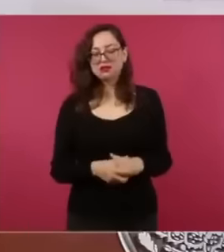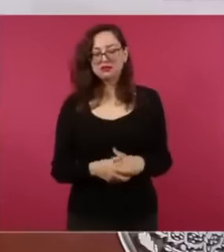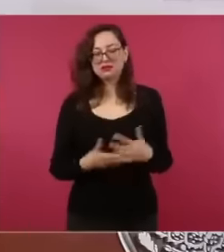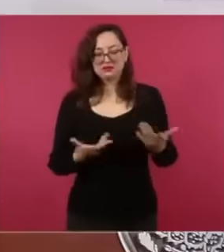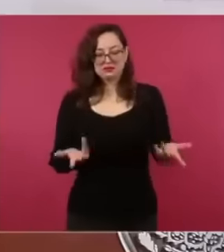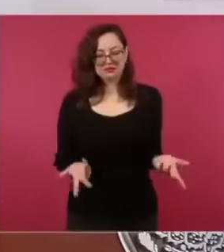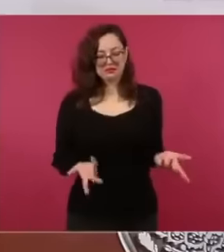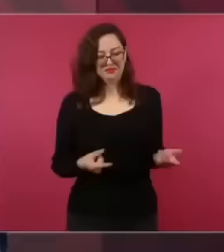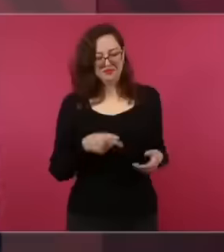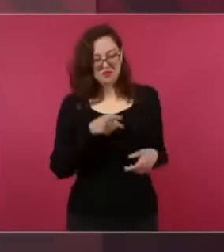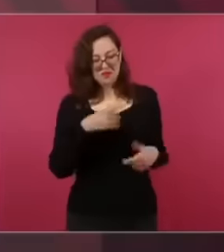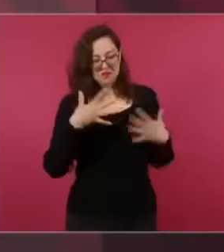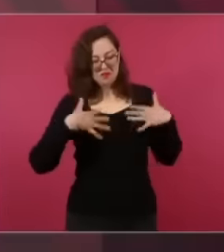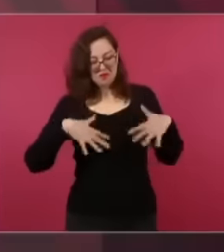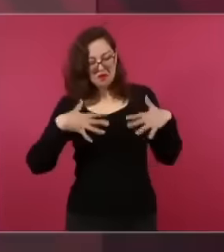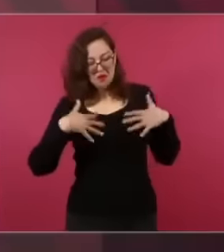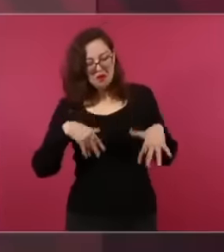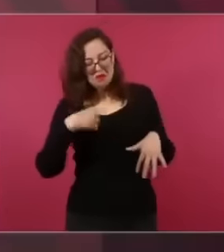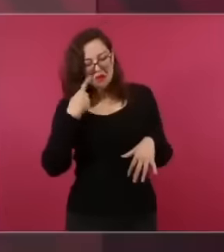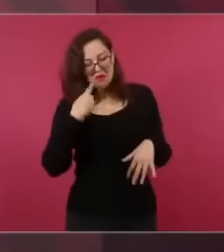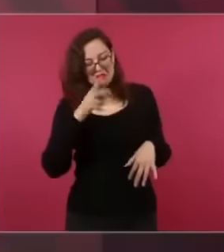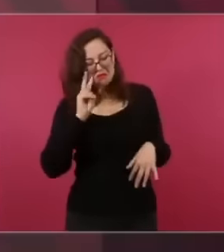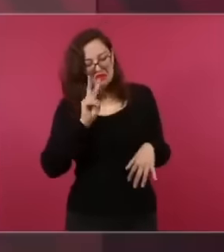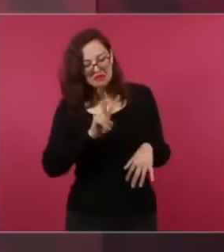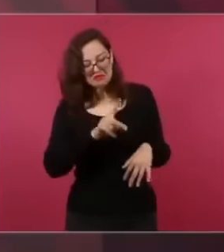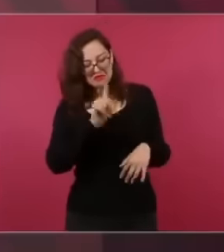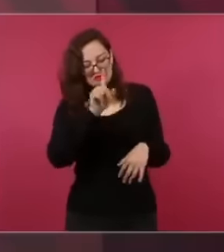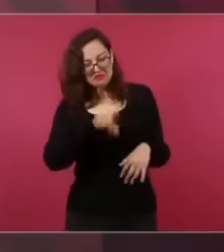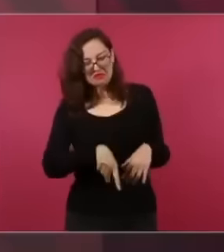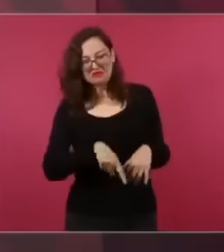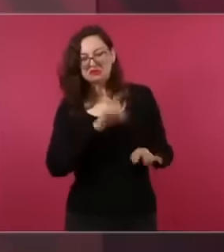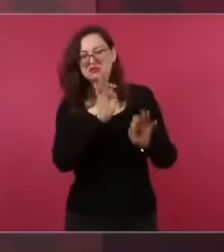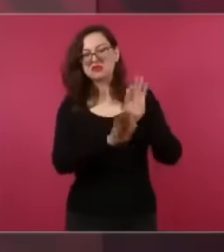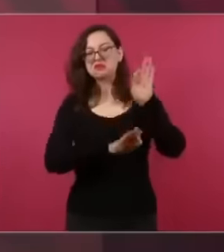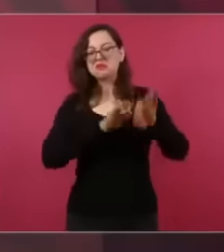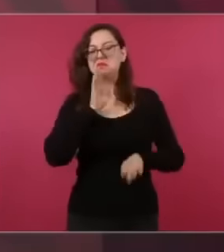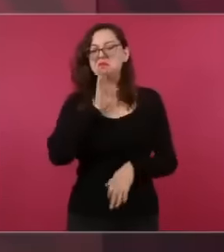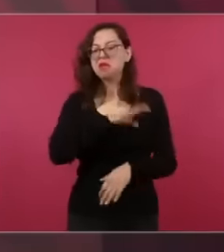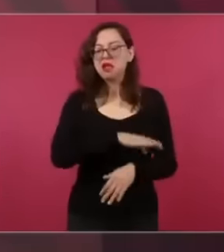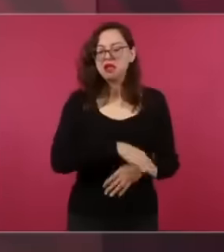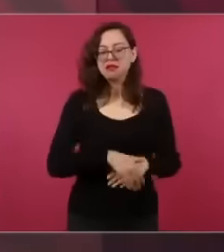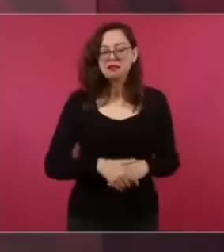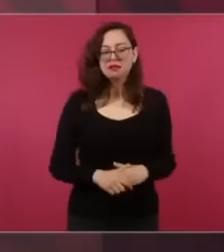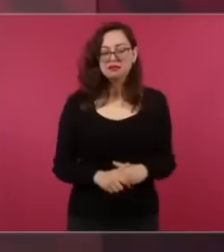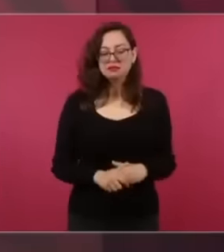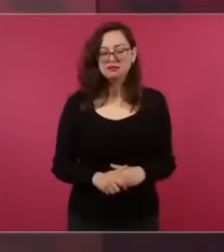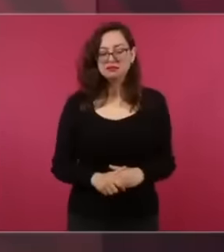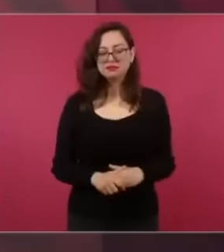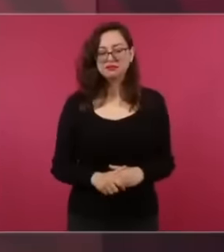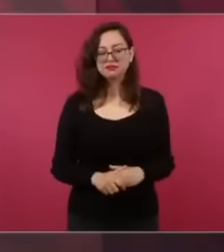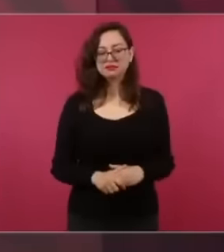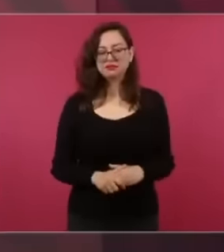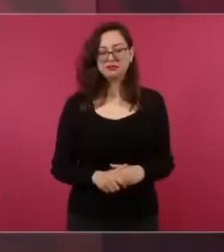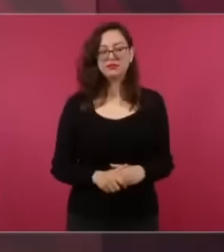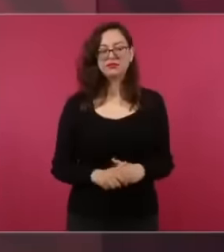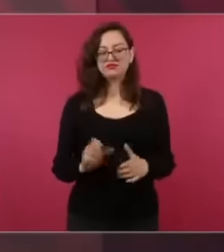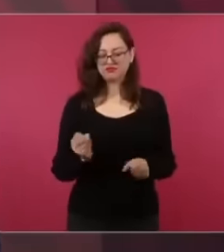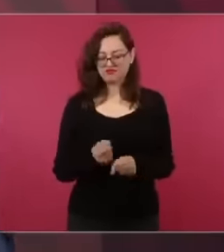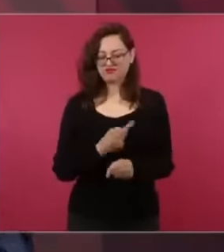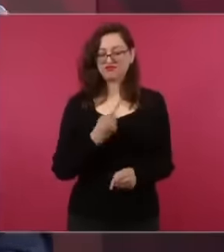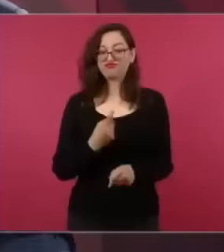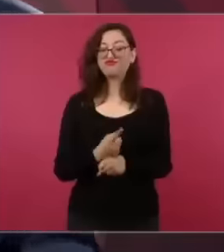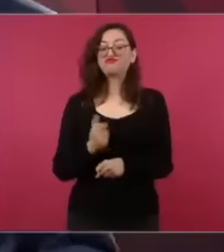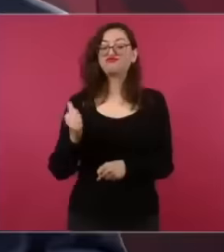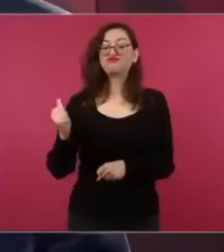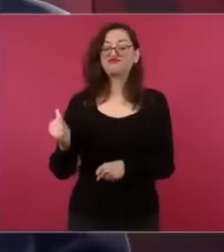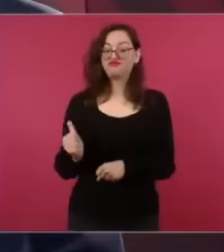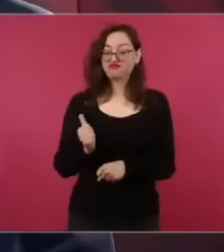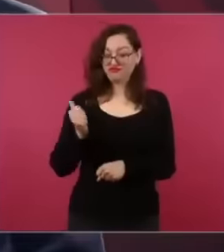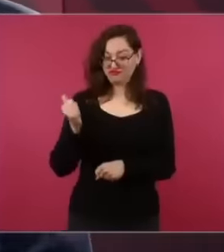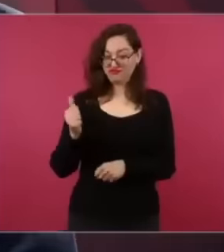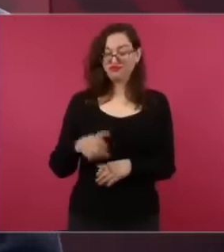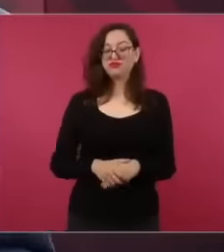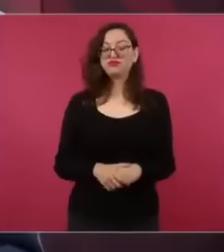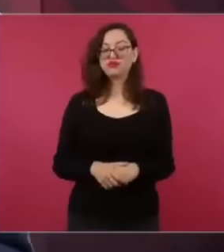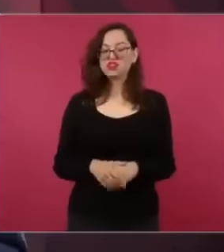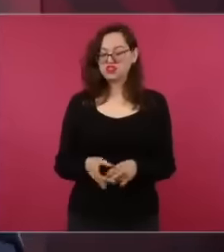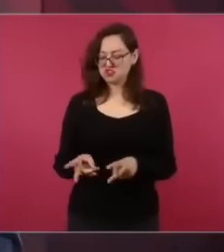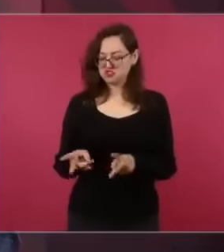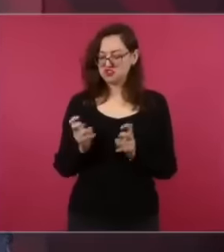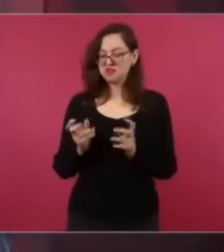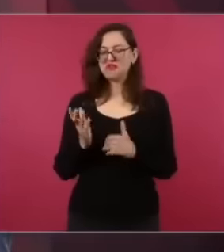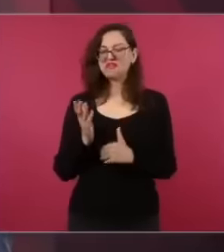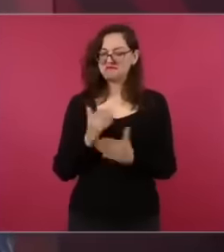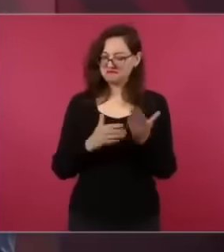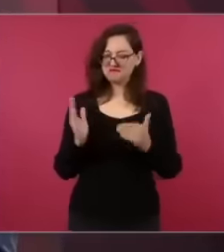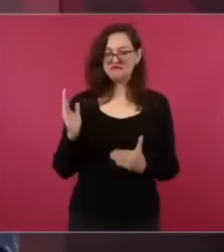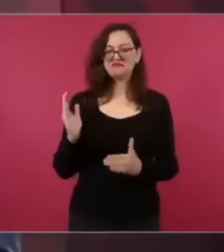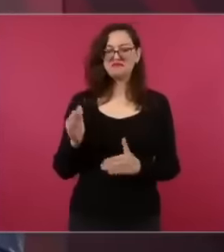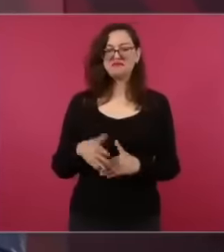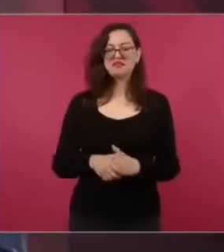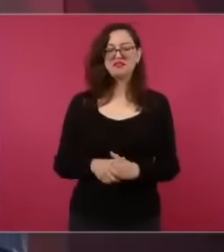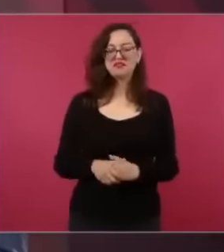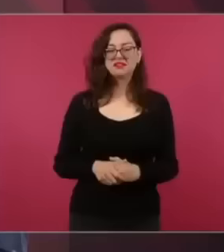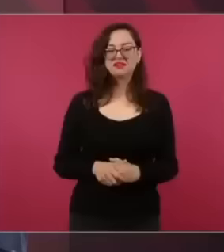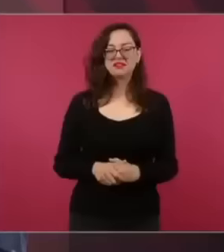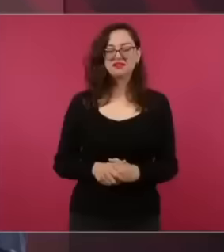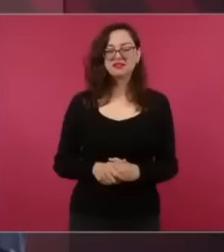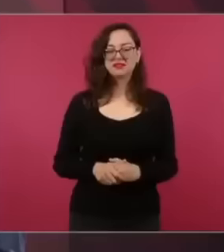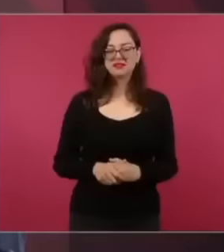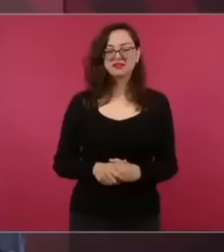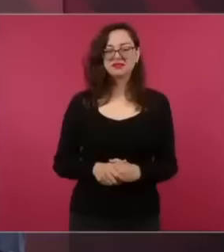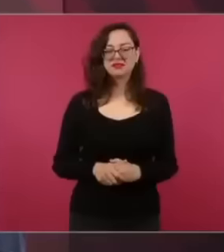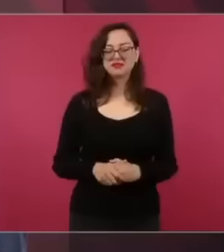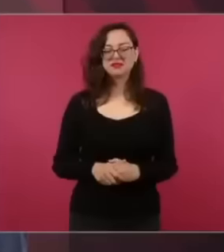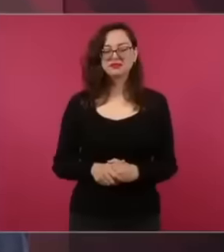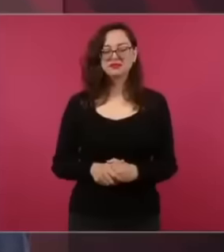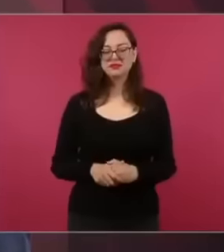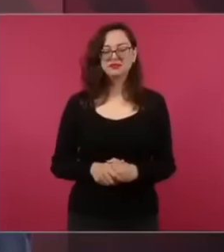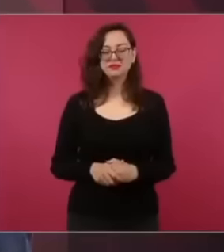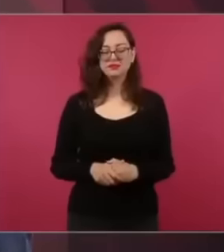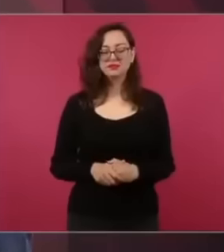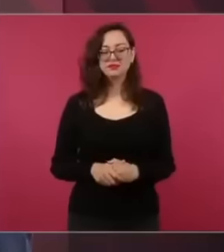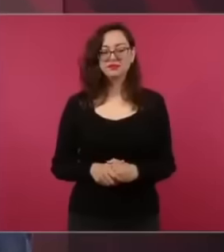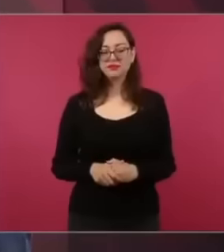they treat you take advantage the opportunity, he who does not advance, he who does not stick, does not advance,